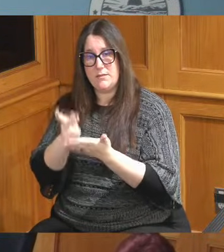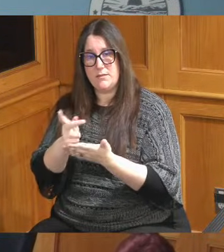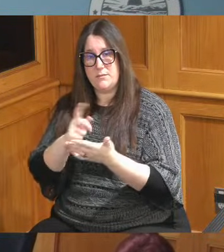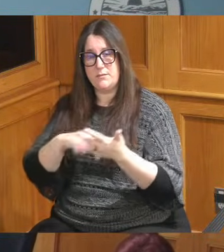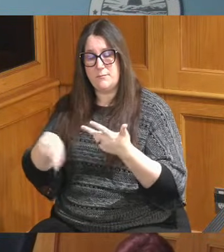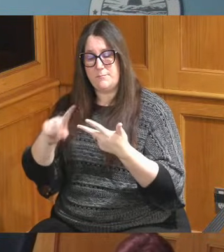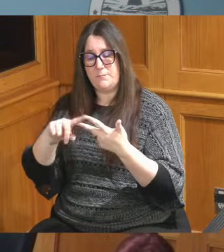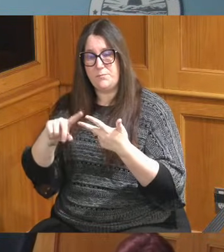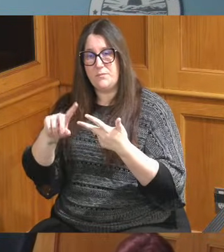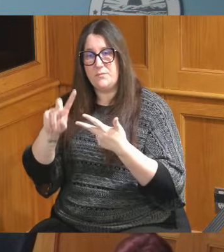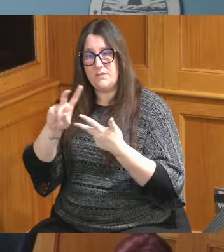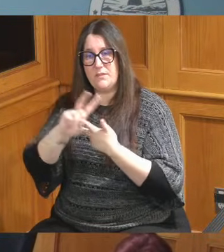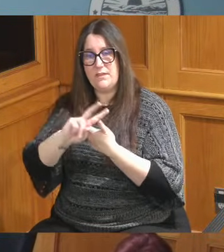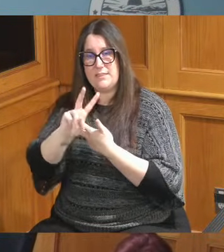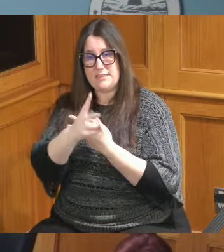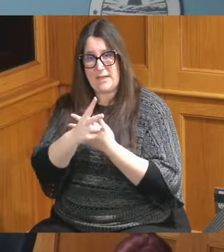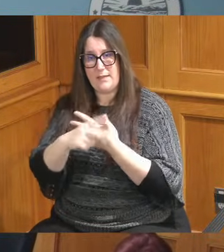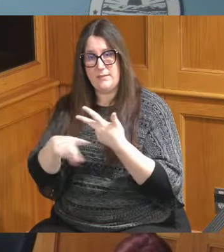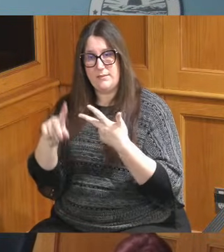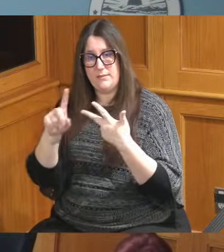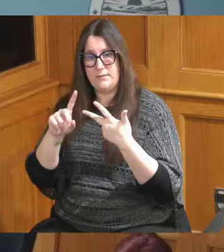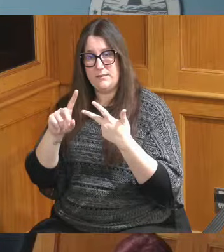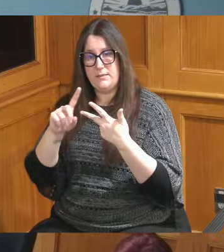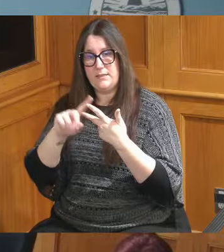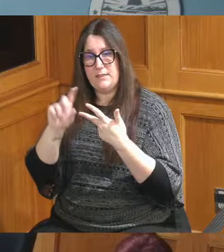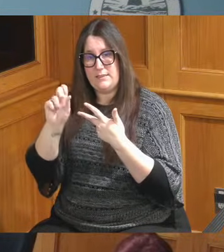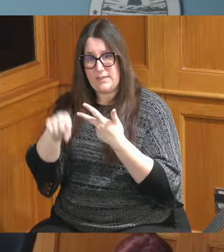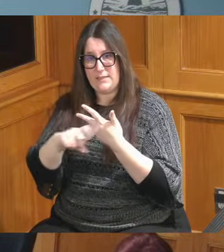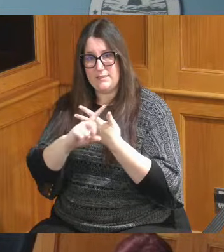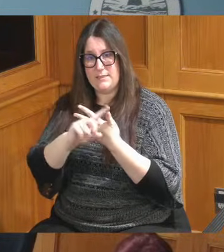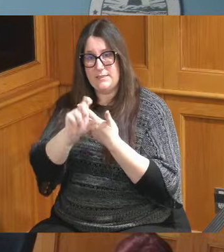Second. Commissioner Summerow Dumas. Yes. Commissioner Reece. Yes. Commissioner